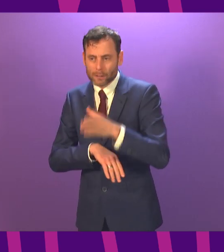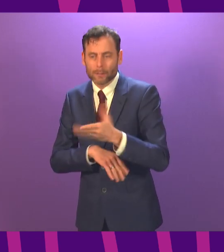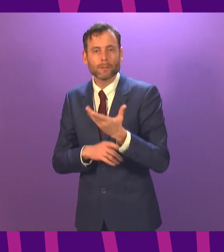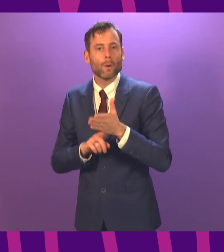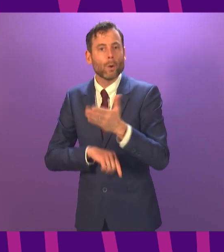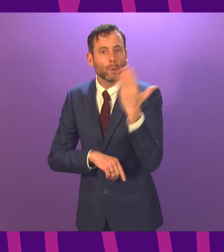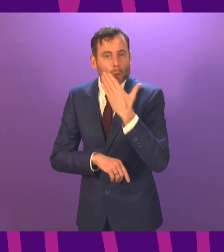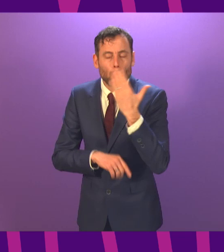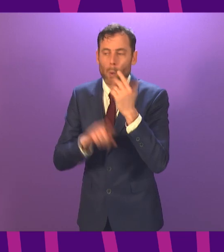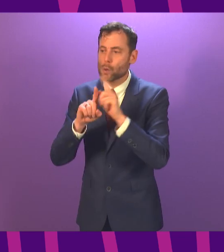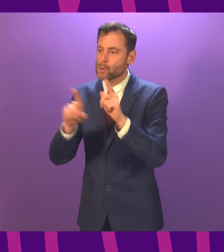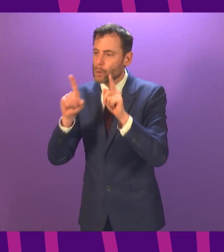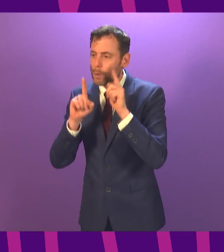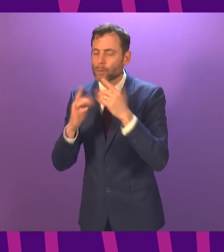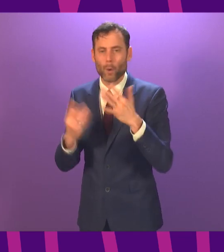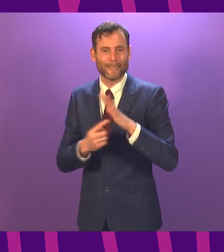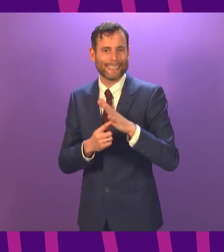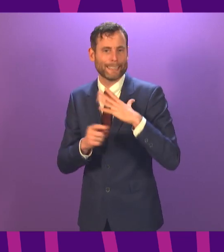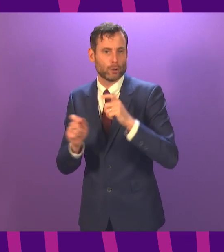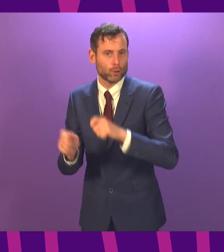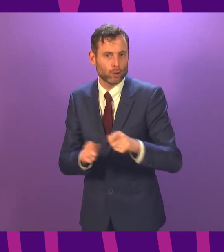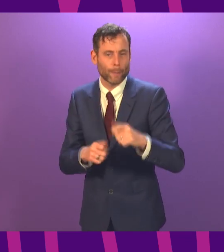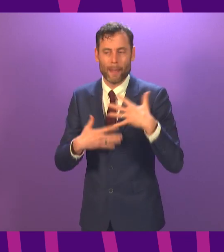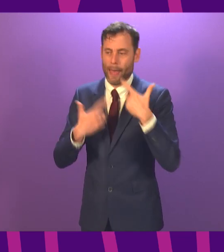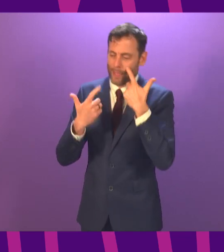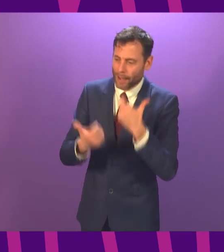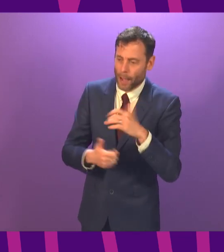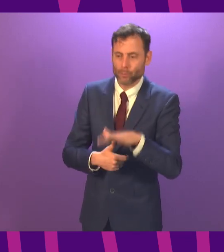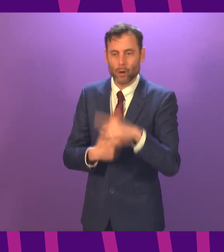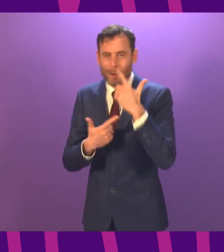school or university; travel for essential shopping; and travel for healthcare, childcare